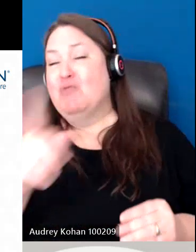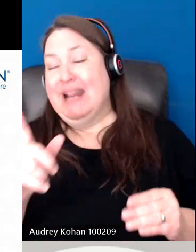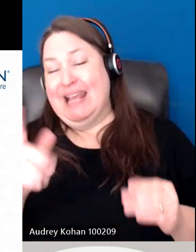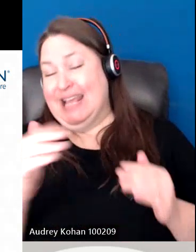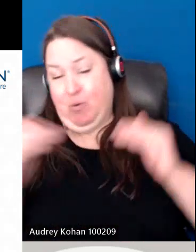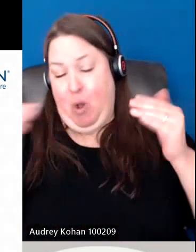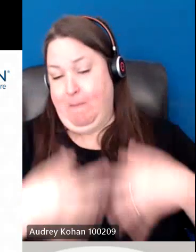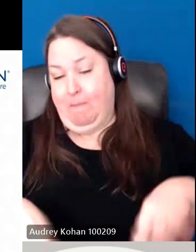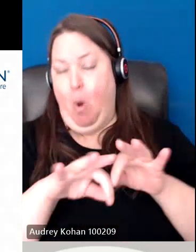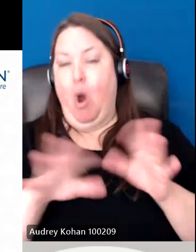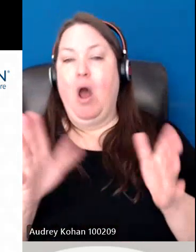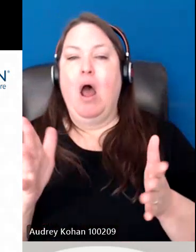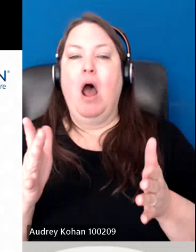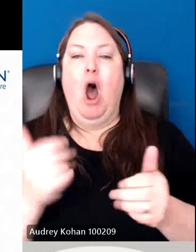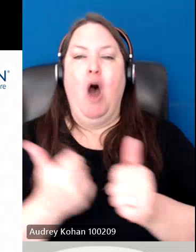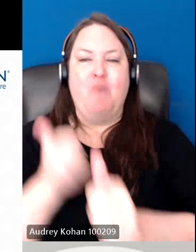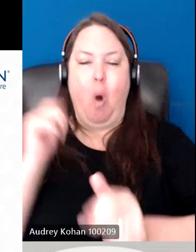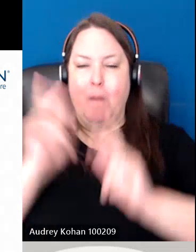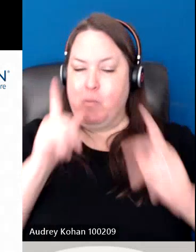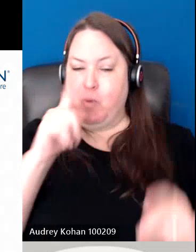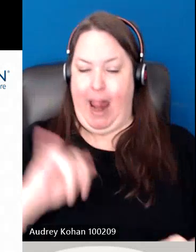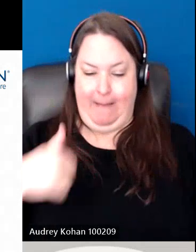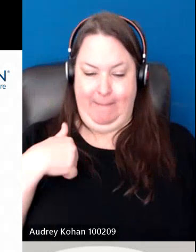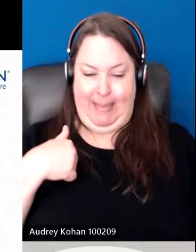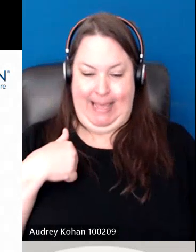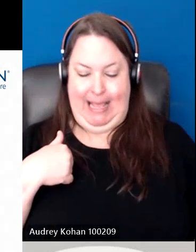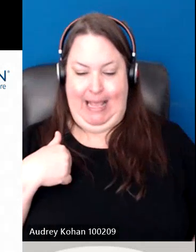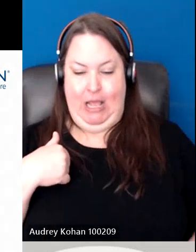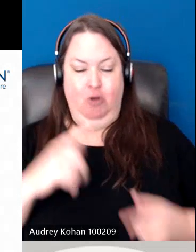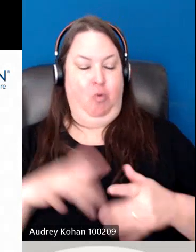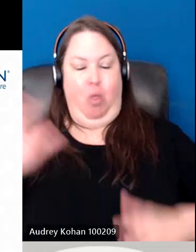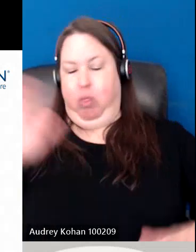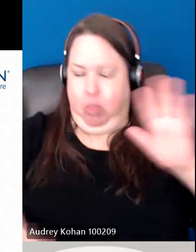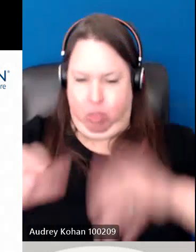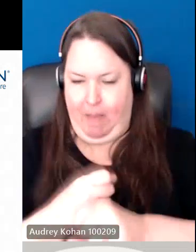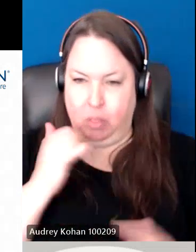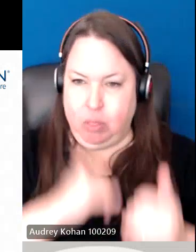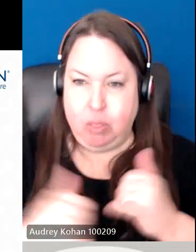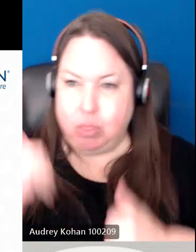avoids people like me that are clinical from making blunders and not providing the patient